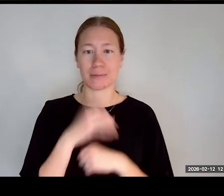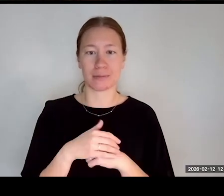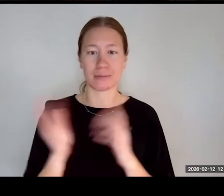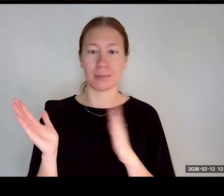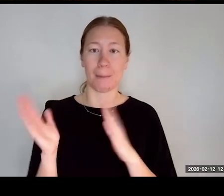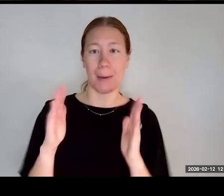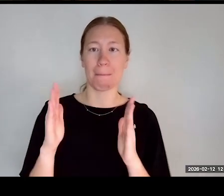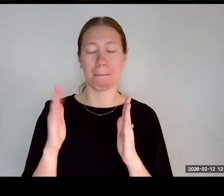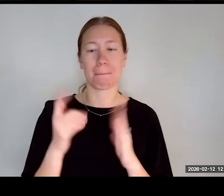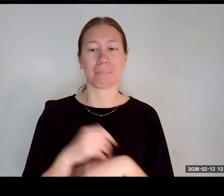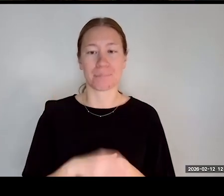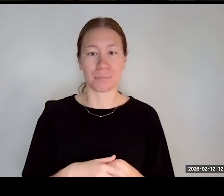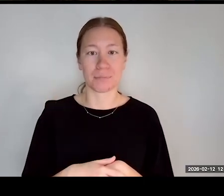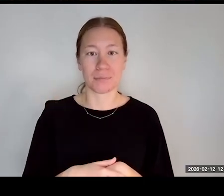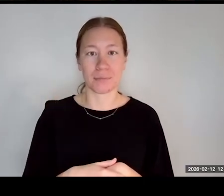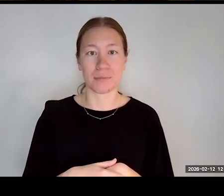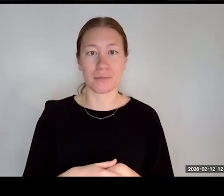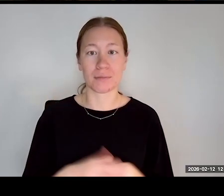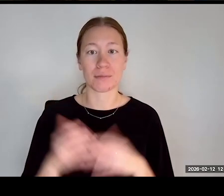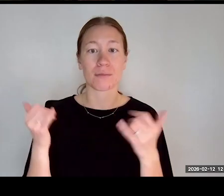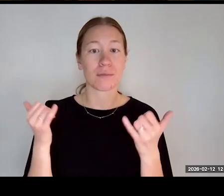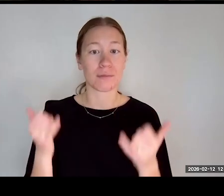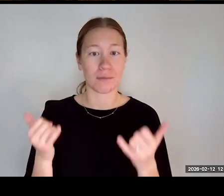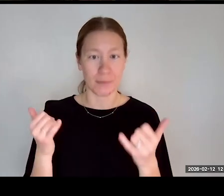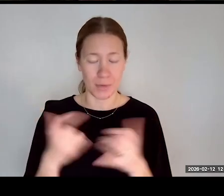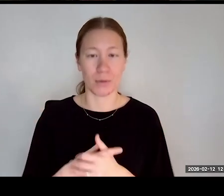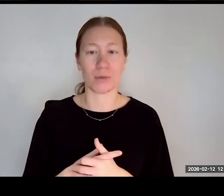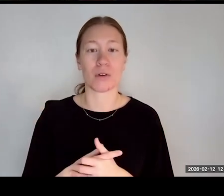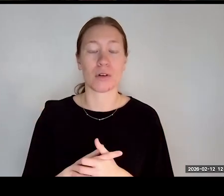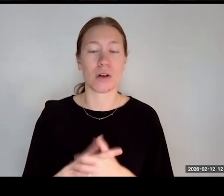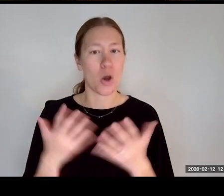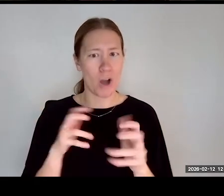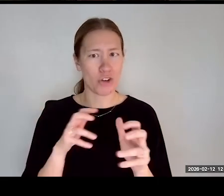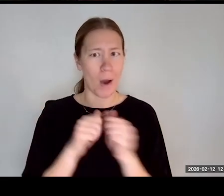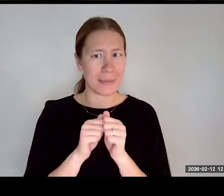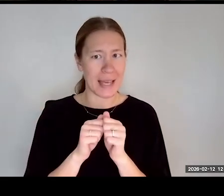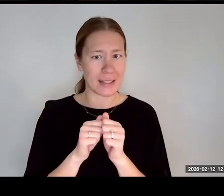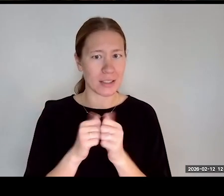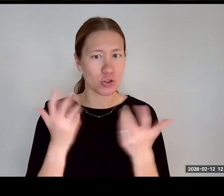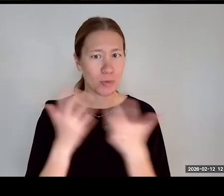So if this is what I want and then I go into styles and I try to update my normal style to match selection,